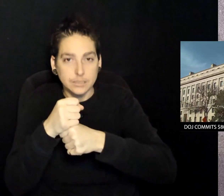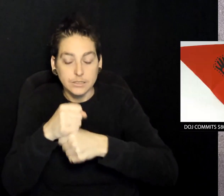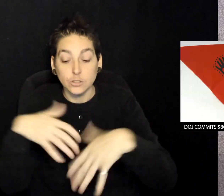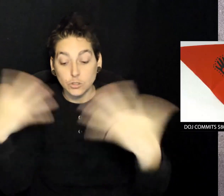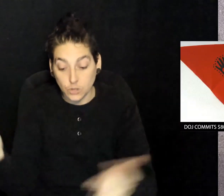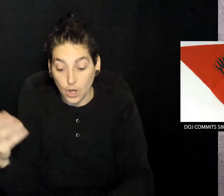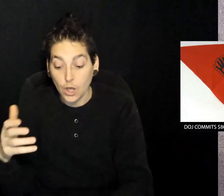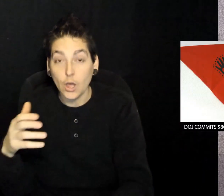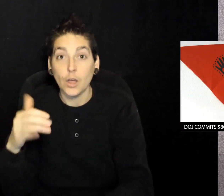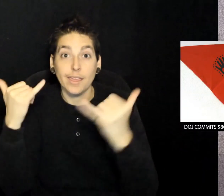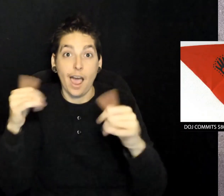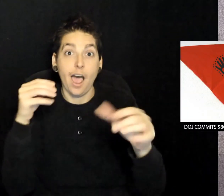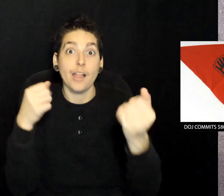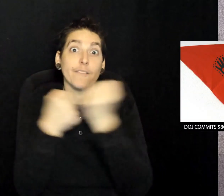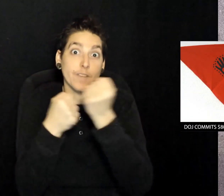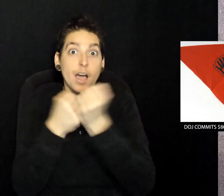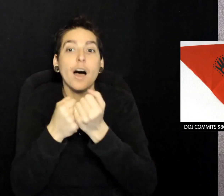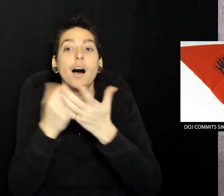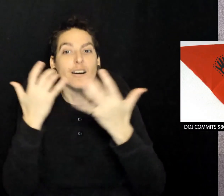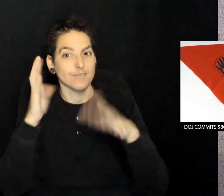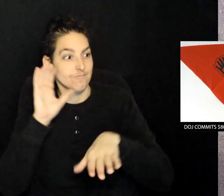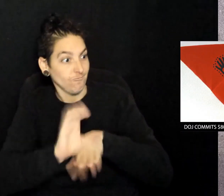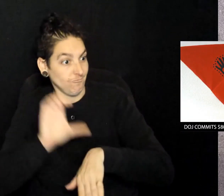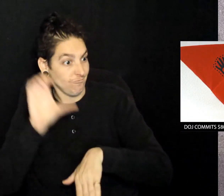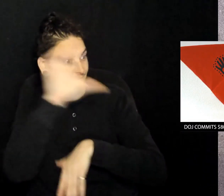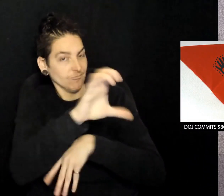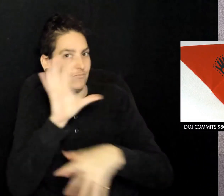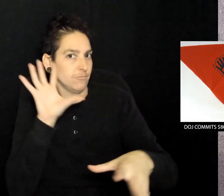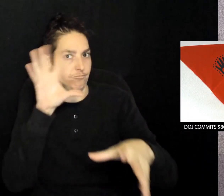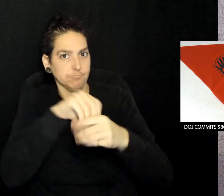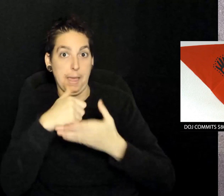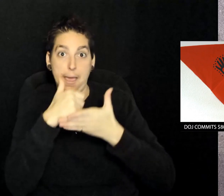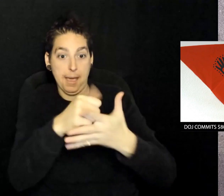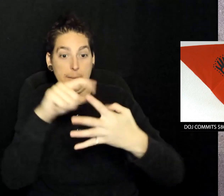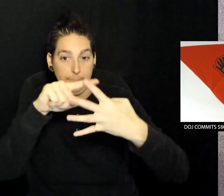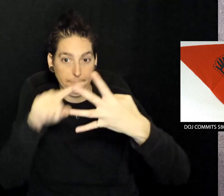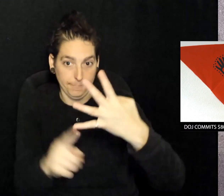first Native American to serve as a cabinet secretary says this is a crisis it's been